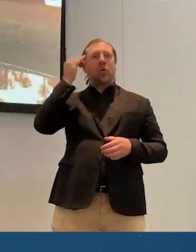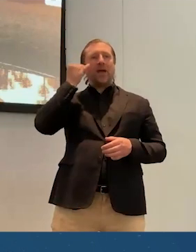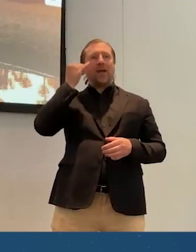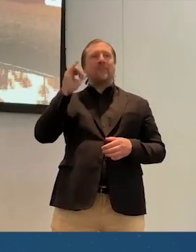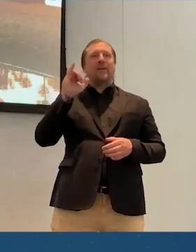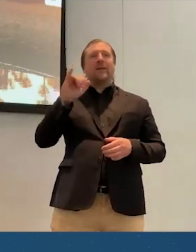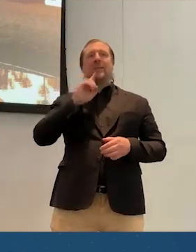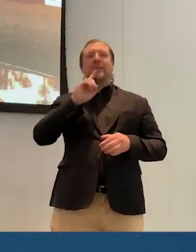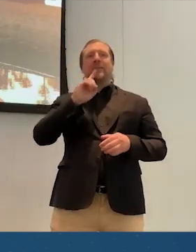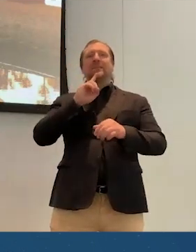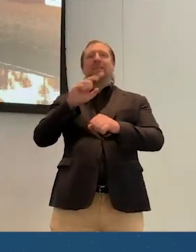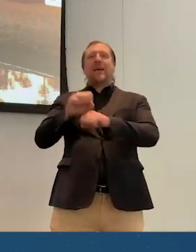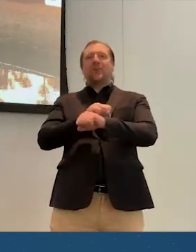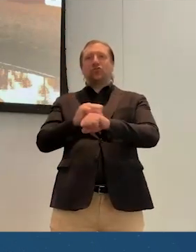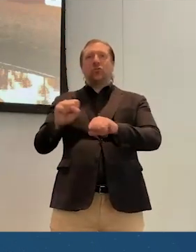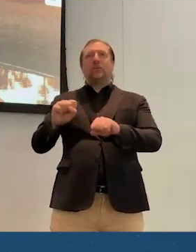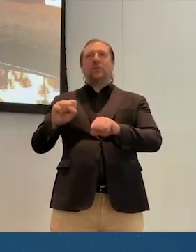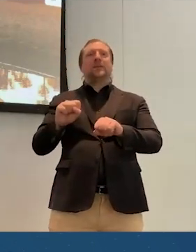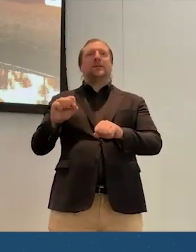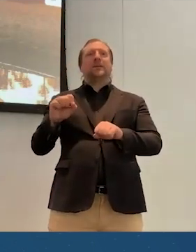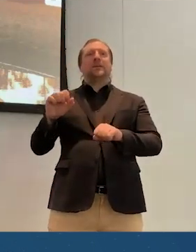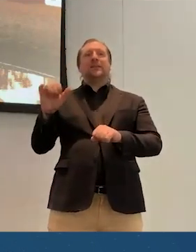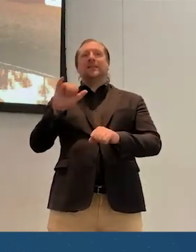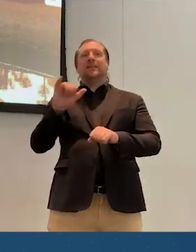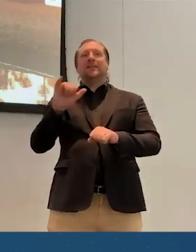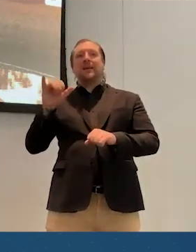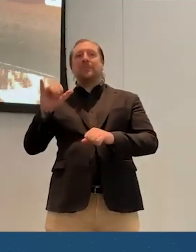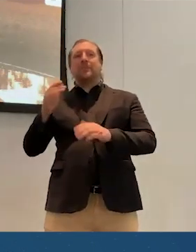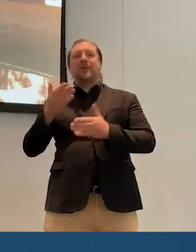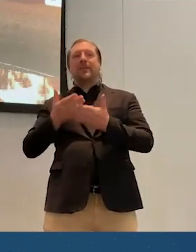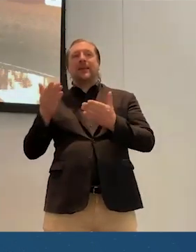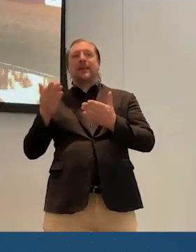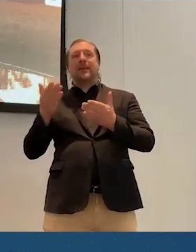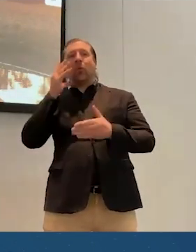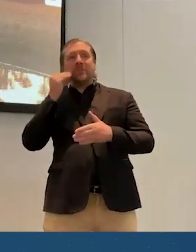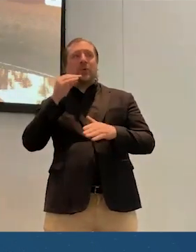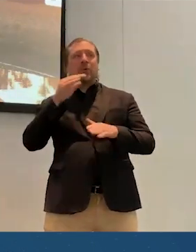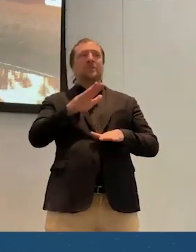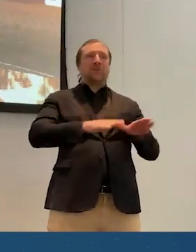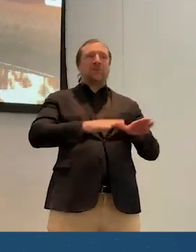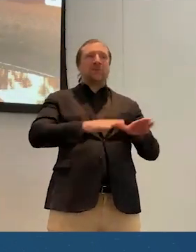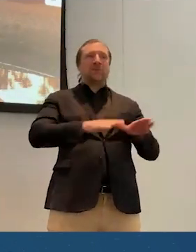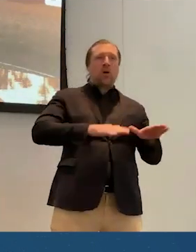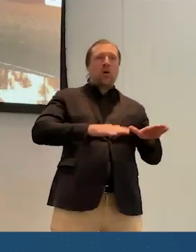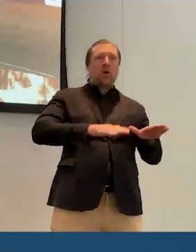the same experience in walking? So really, we don't know that.